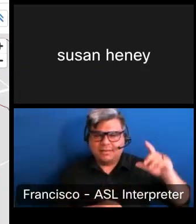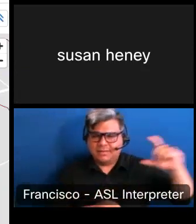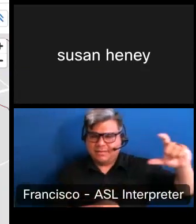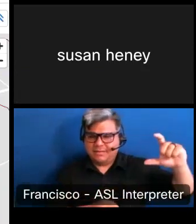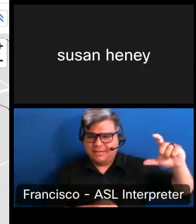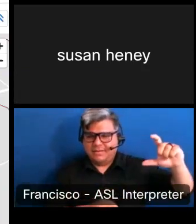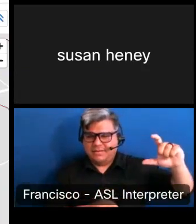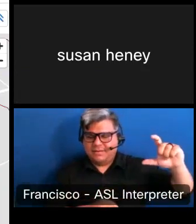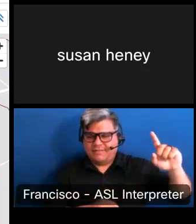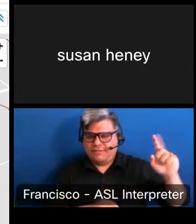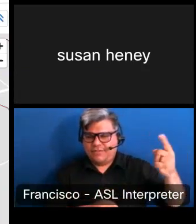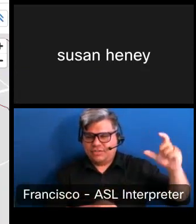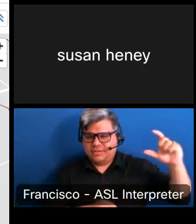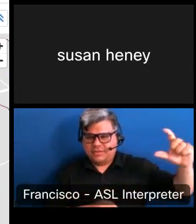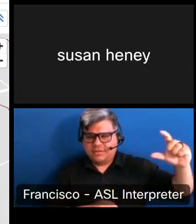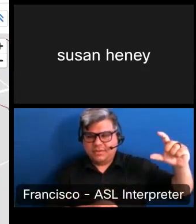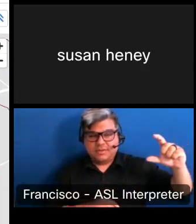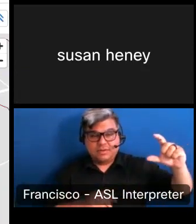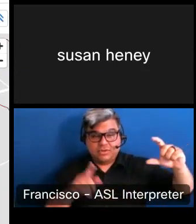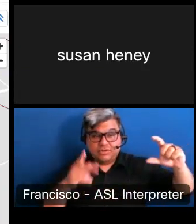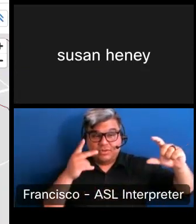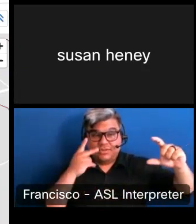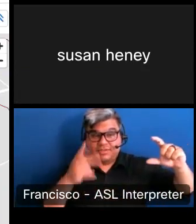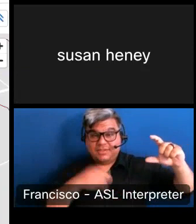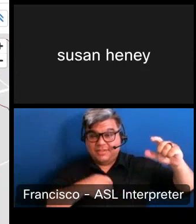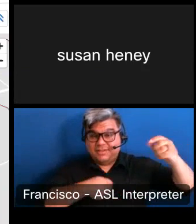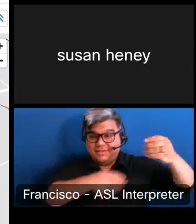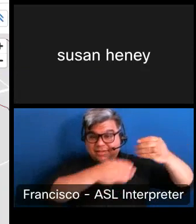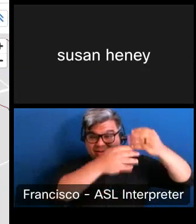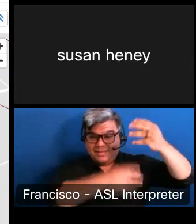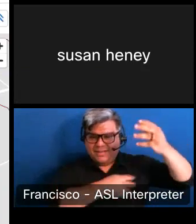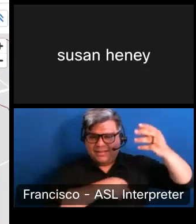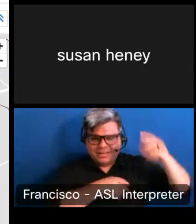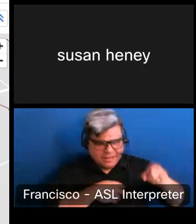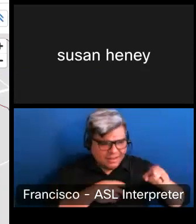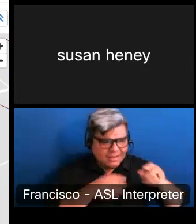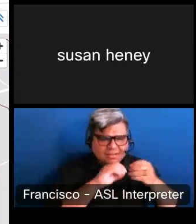variables. Again, I want to look at the number of Black women that have doctorate degrees in